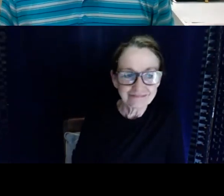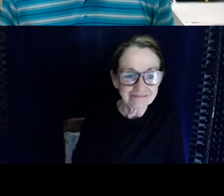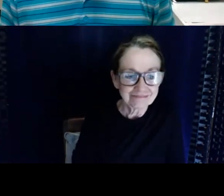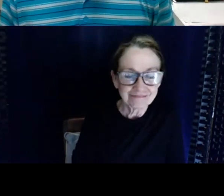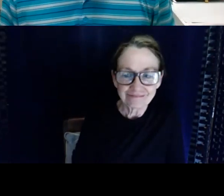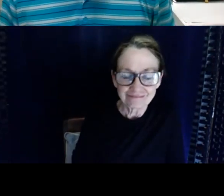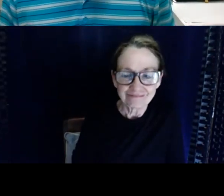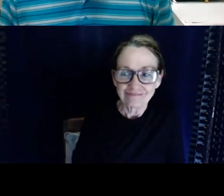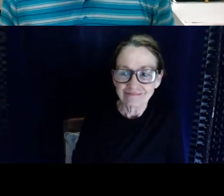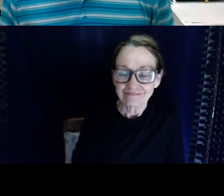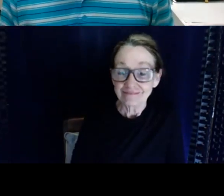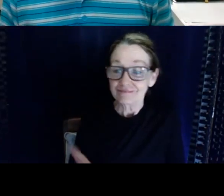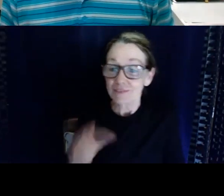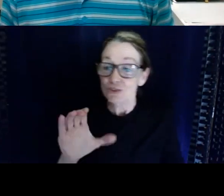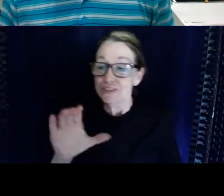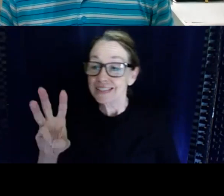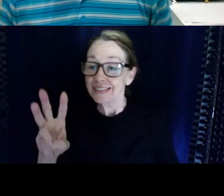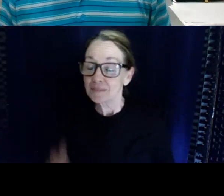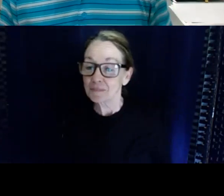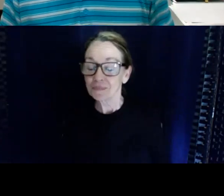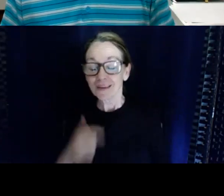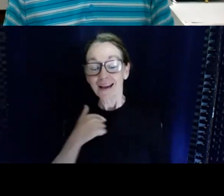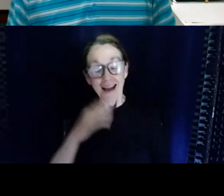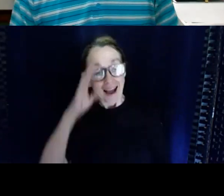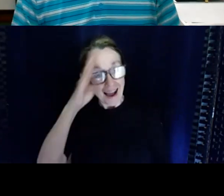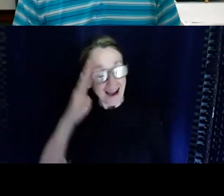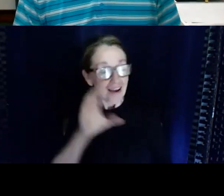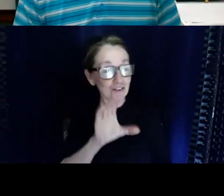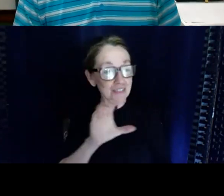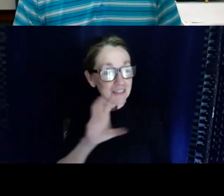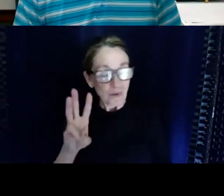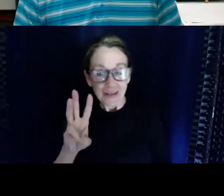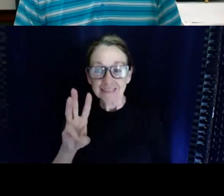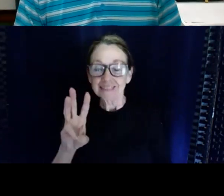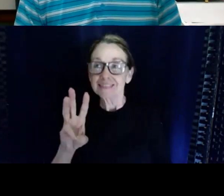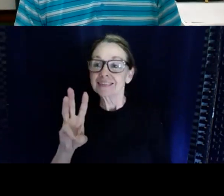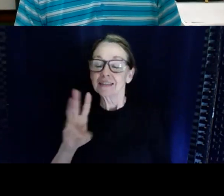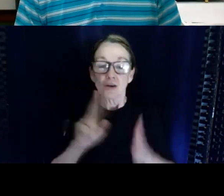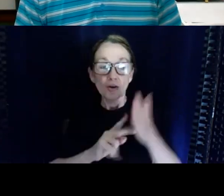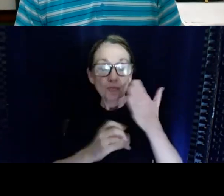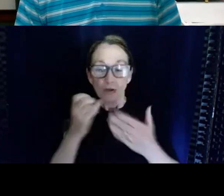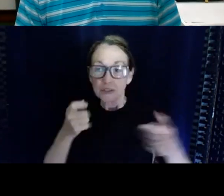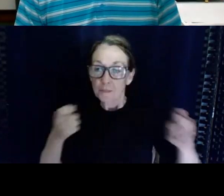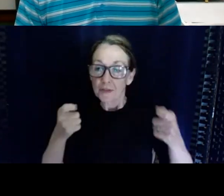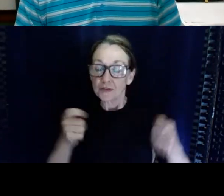HI, THERE, EVERYONE. MY NAME IS EARNEST COVINGTON. EXECUTIVE DIRECTOR OF THE COMMISSION ON THE DEAF AND HARD OF HEARING. VERY NICE TO SEE YOU AGAIN. THANK YOU. CHRISTINE?